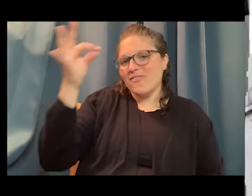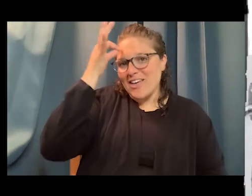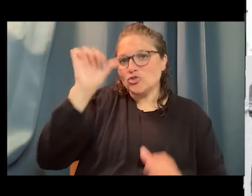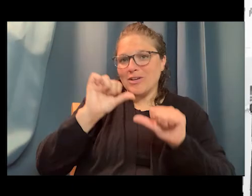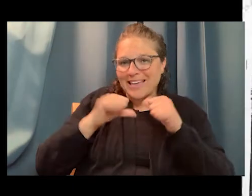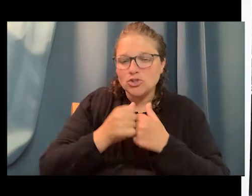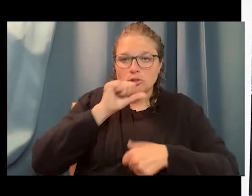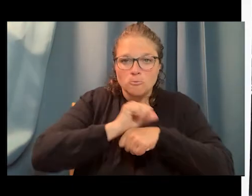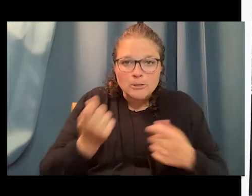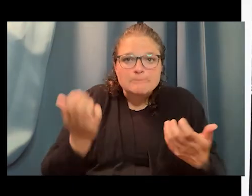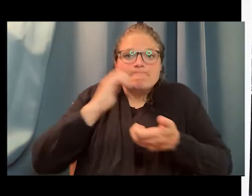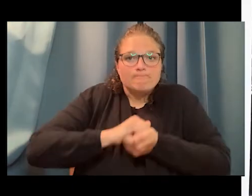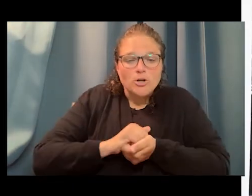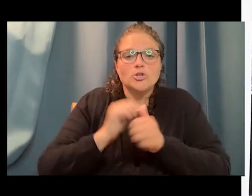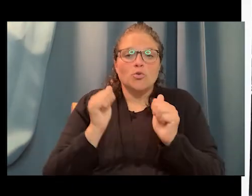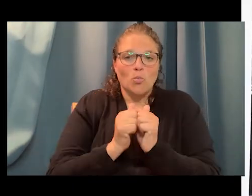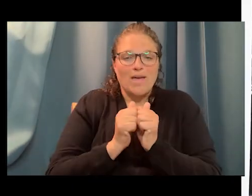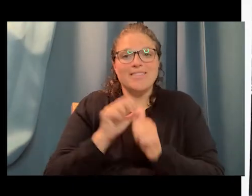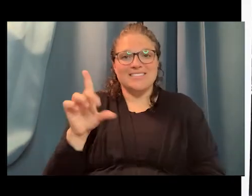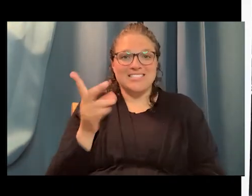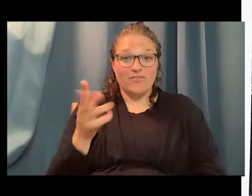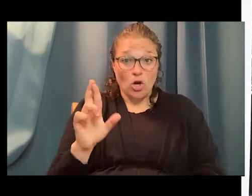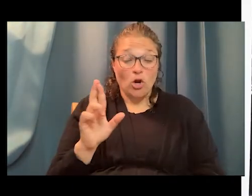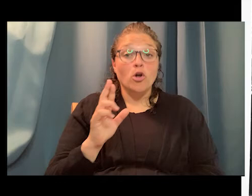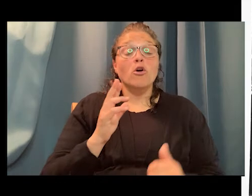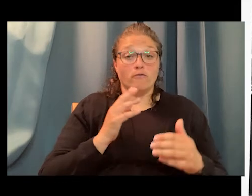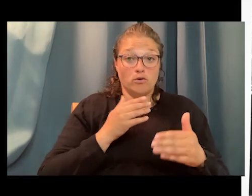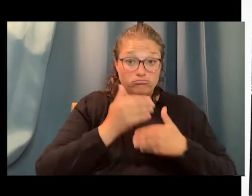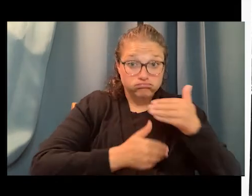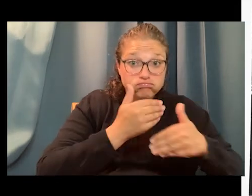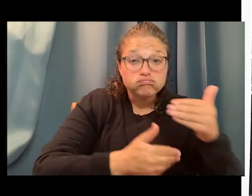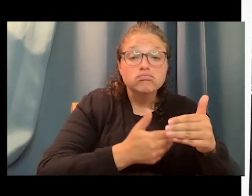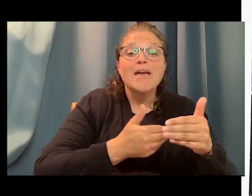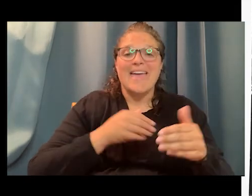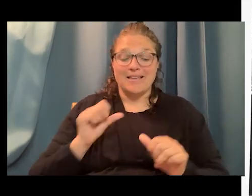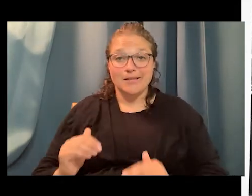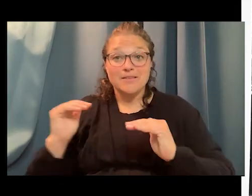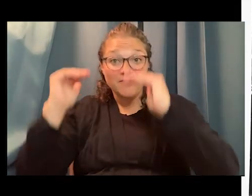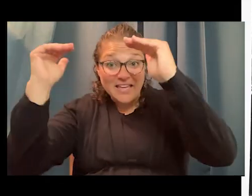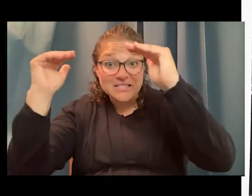with DVR to expedite the placement and advancement of individuals with disabilities.